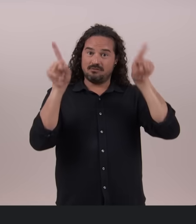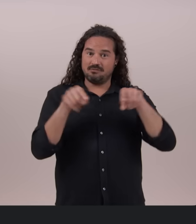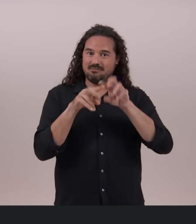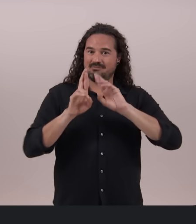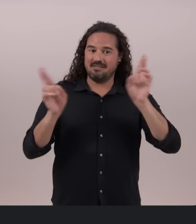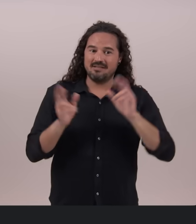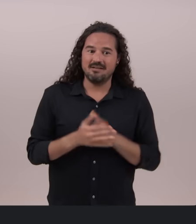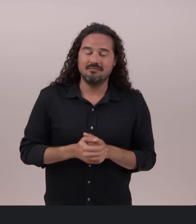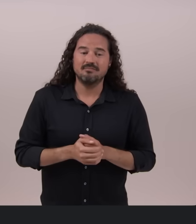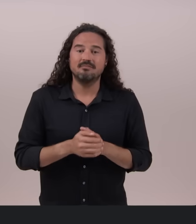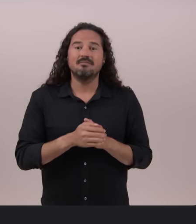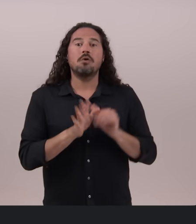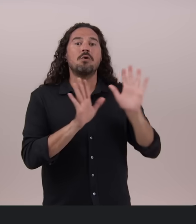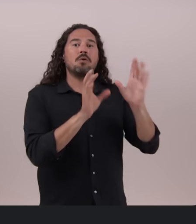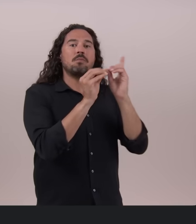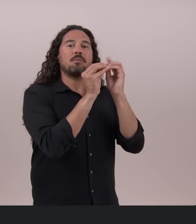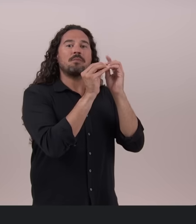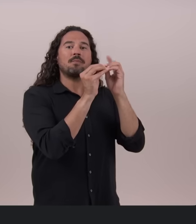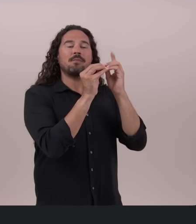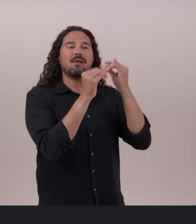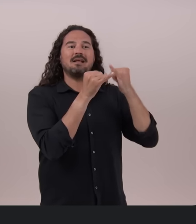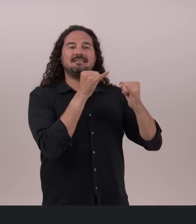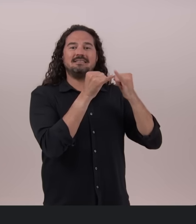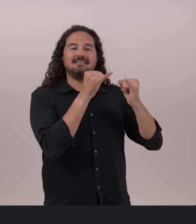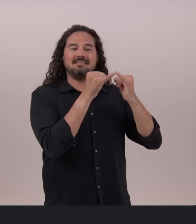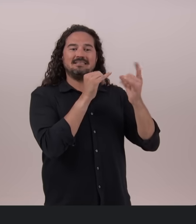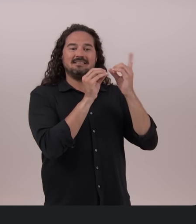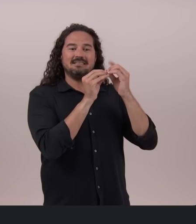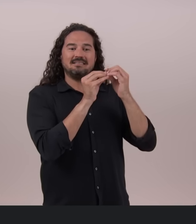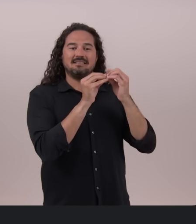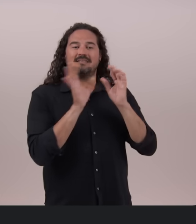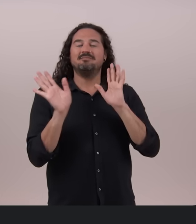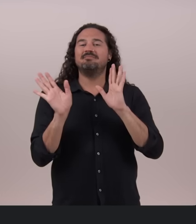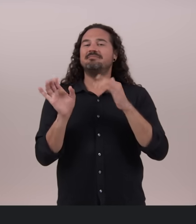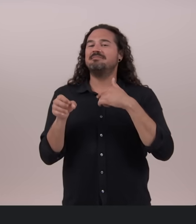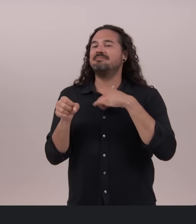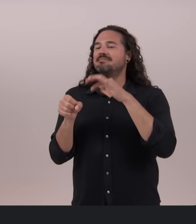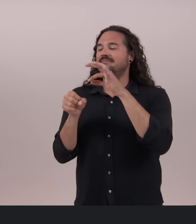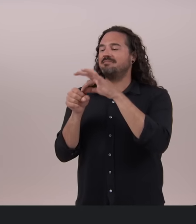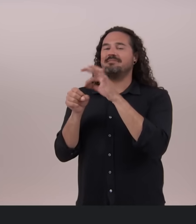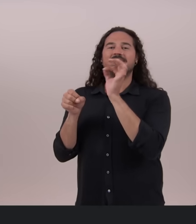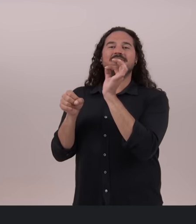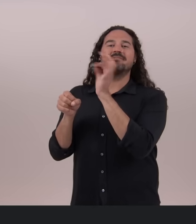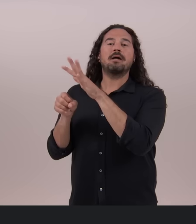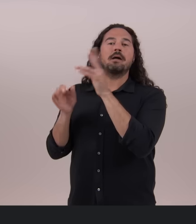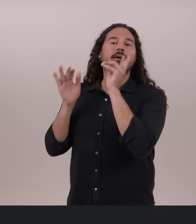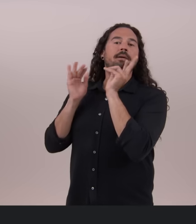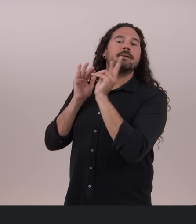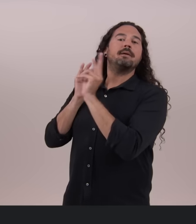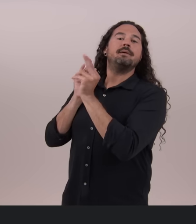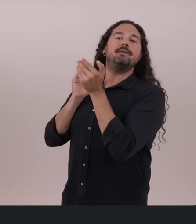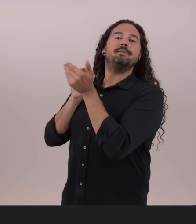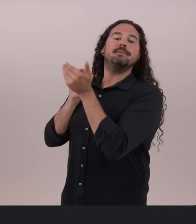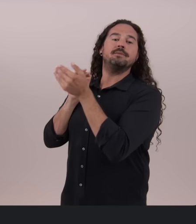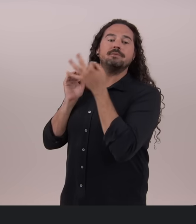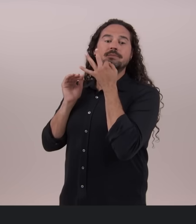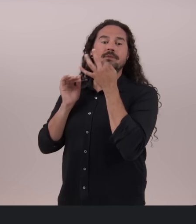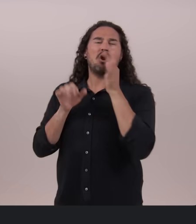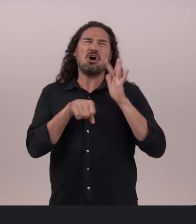Let's give An early sneak peek -- Like really early. Super early.